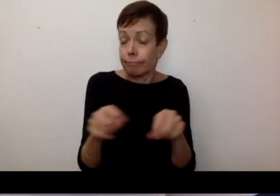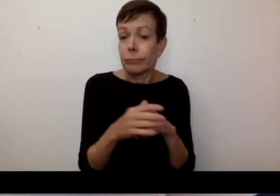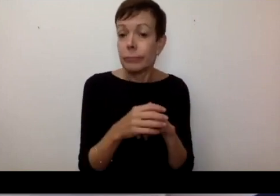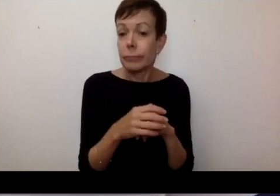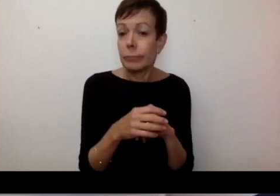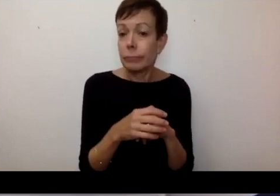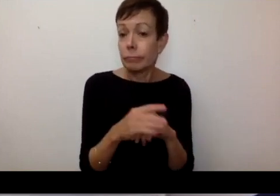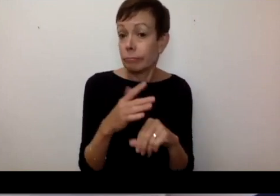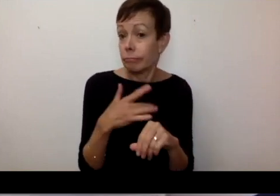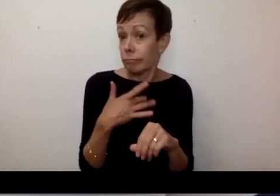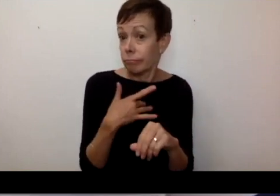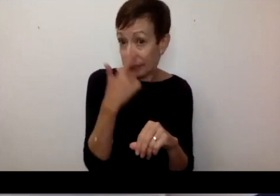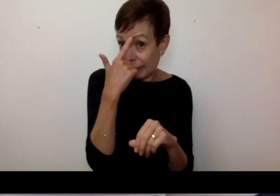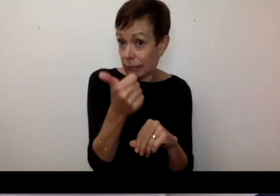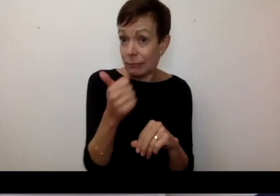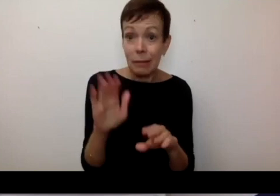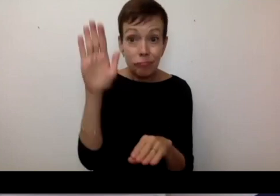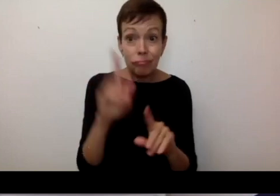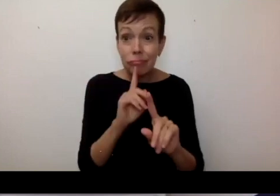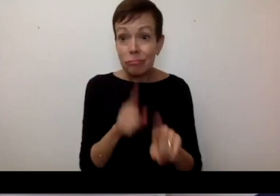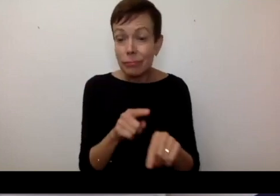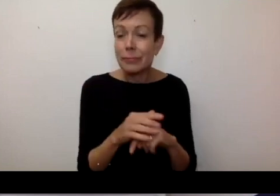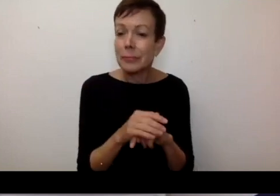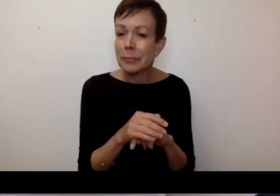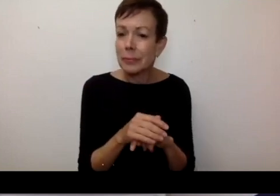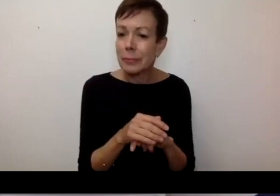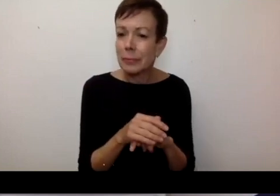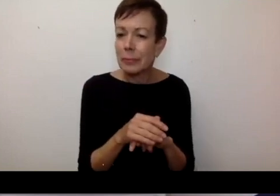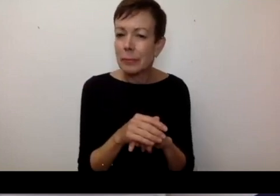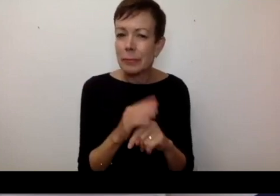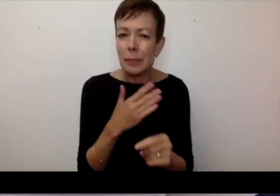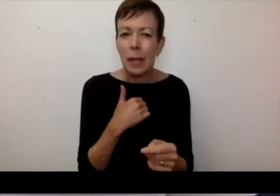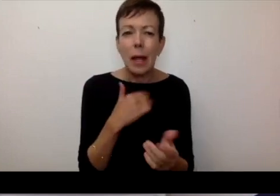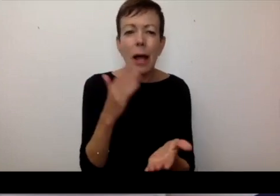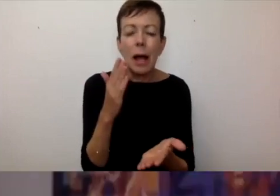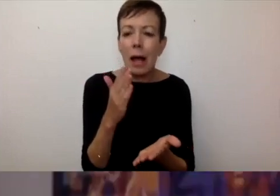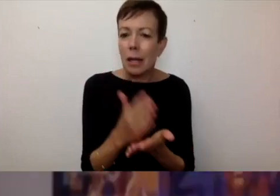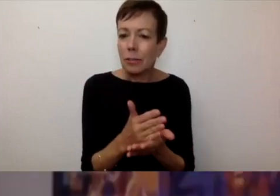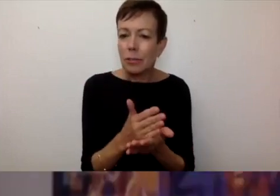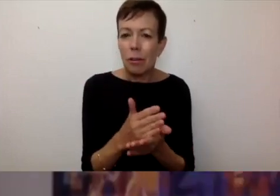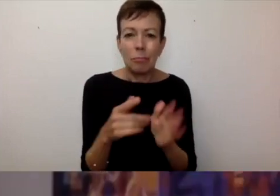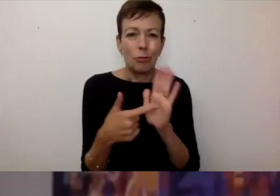if you would like and i'll stop sharing the creative brain here um